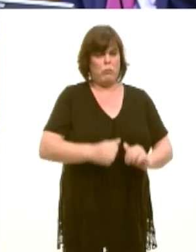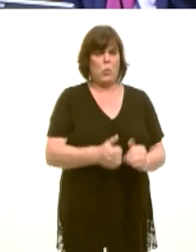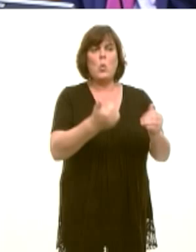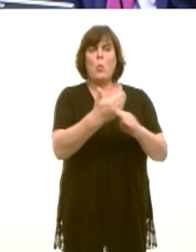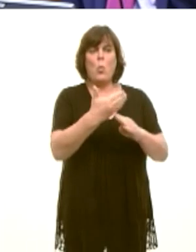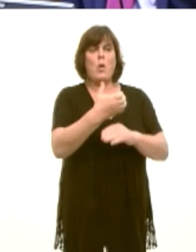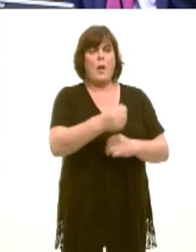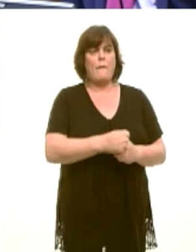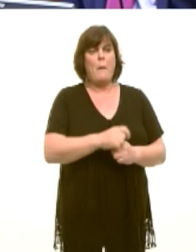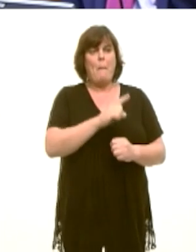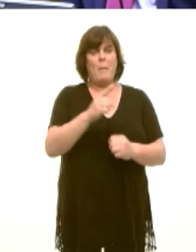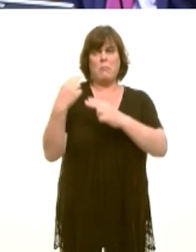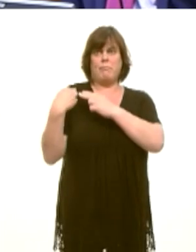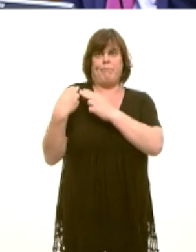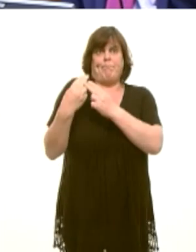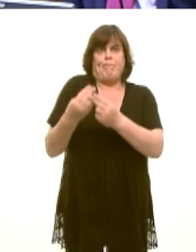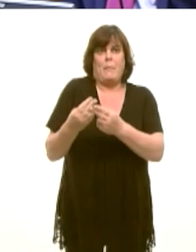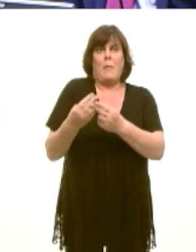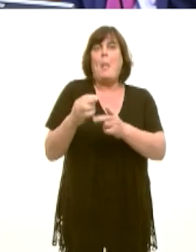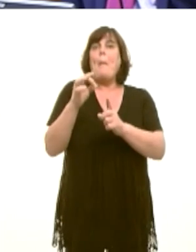it is a matter for Pembrokeshire County Council to explain why they feel they should withdraw